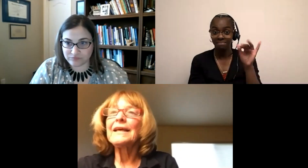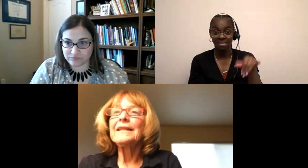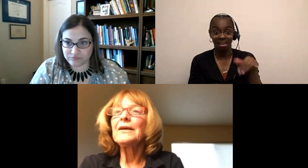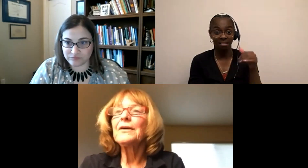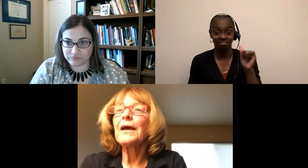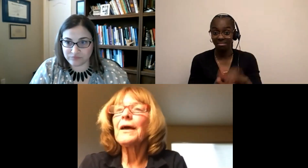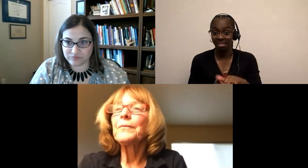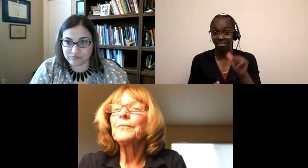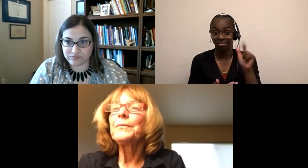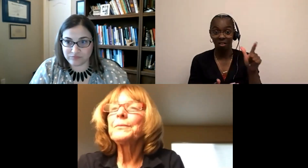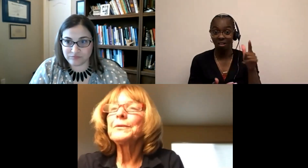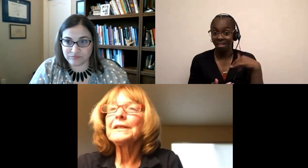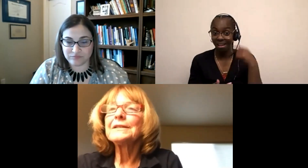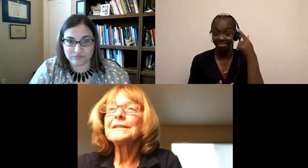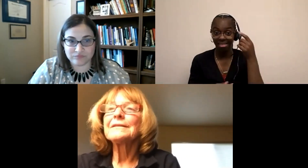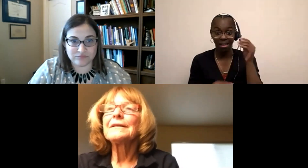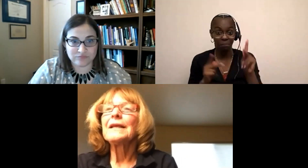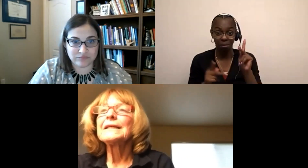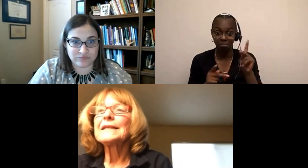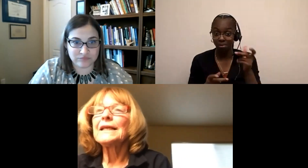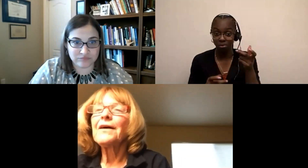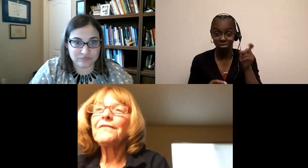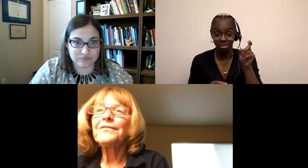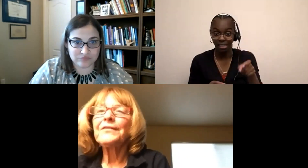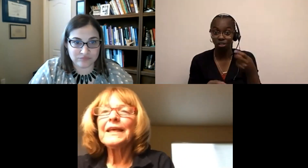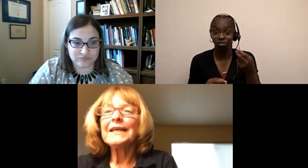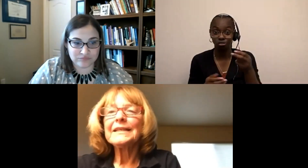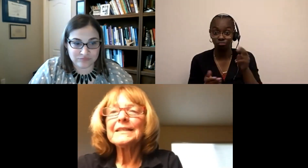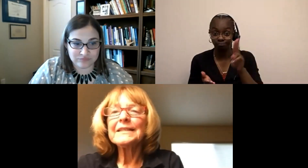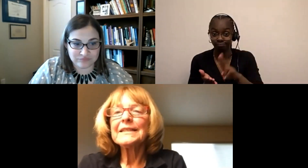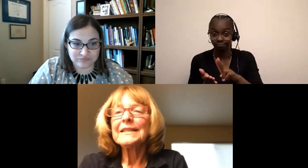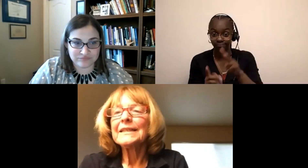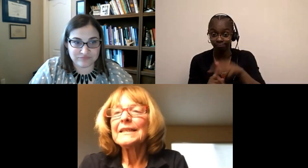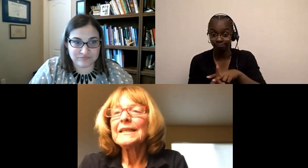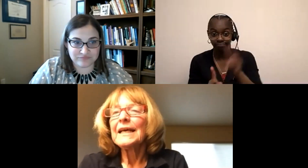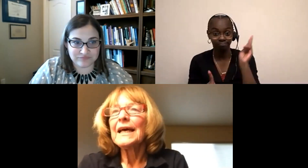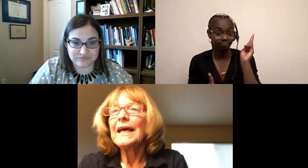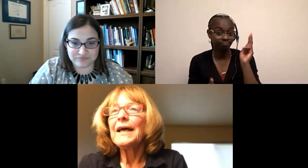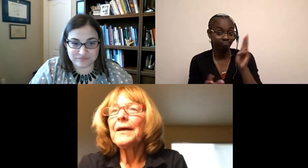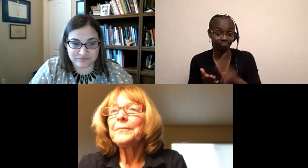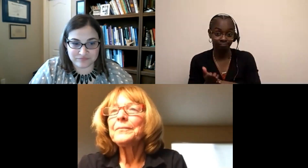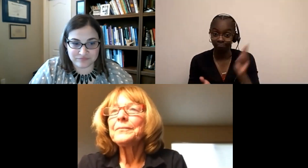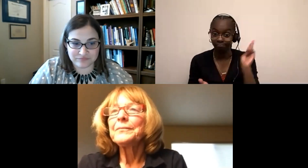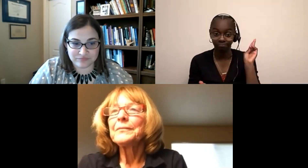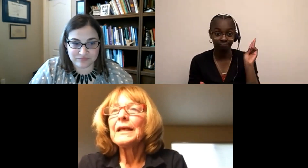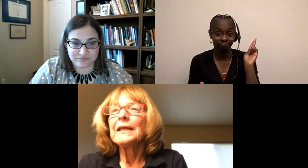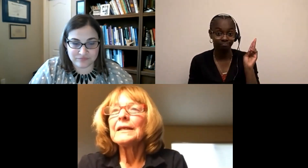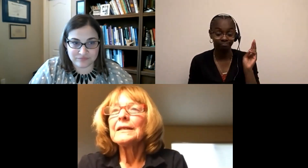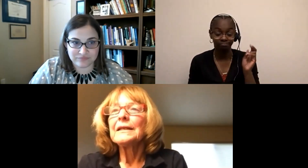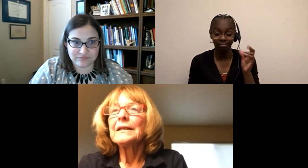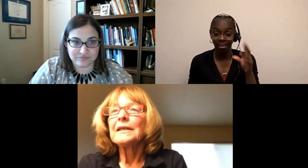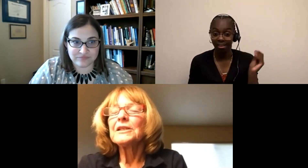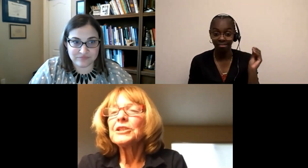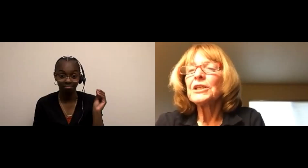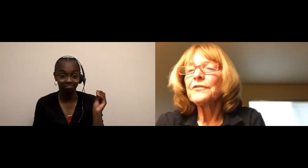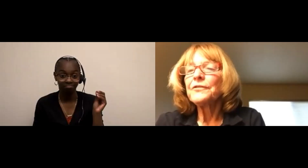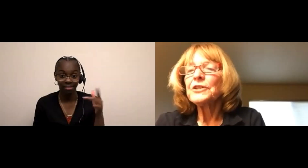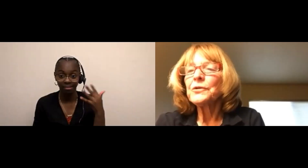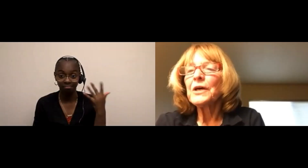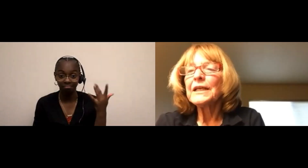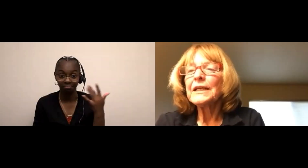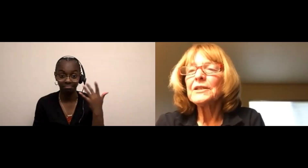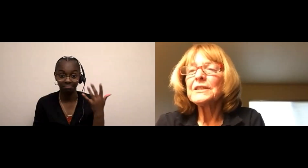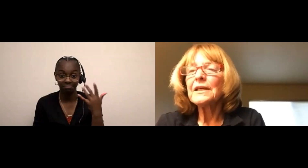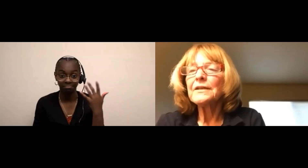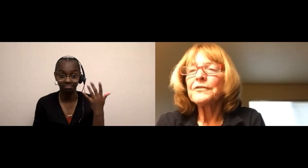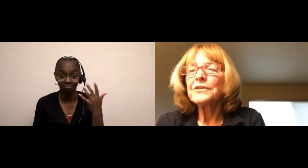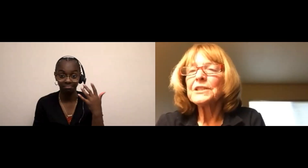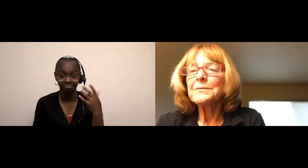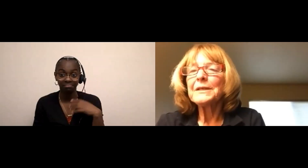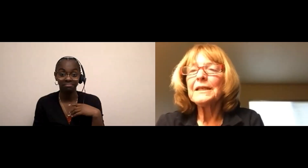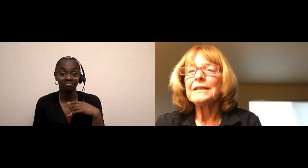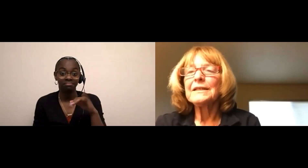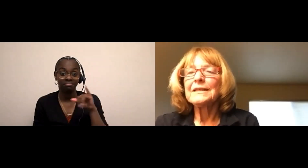THINK PEOPLE NEED TO SIGN OFF AND JENNIFER AND JOHANNA CAN YOU STAY ON A MINUTE. OK THANK YOU ALL